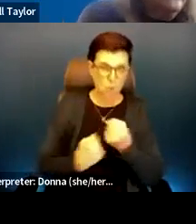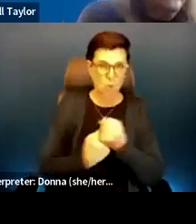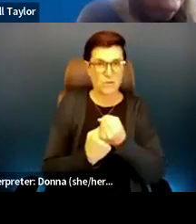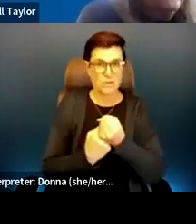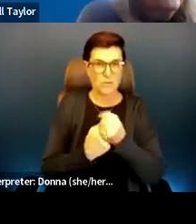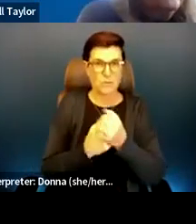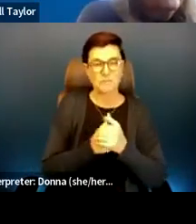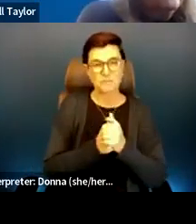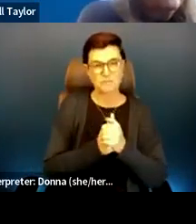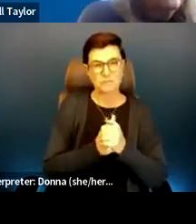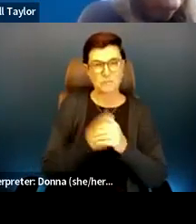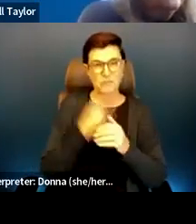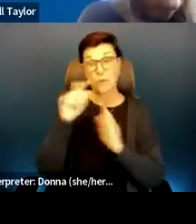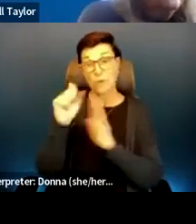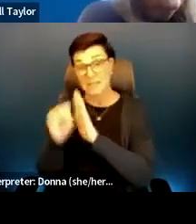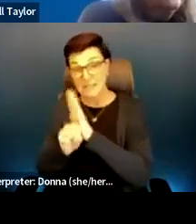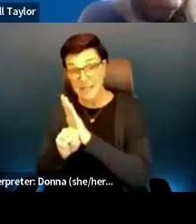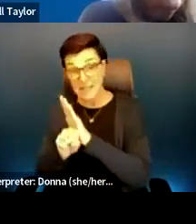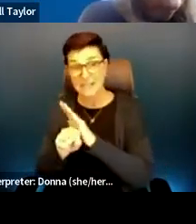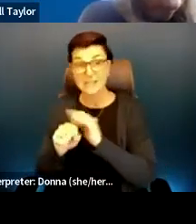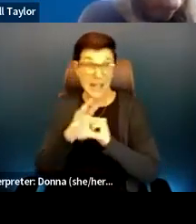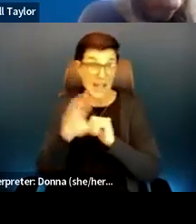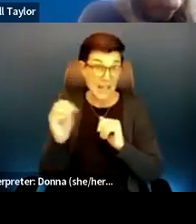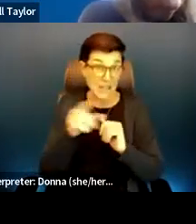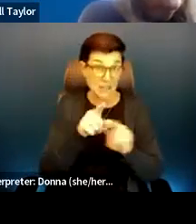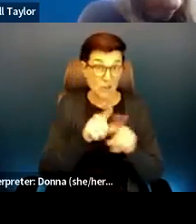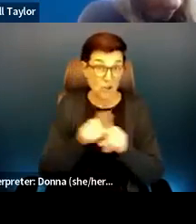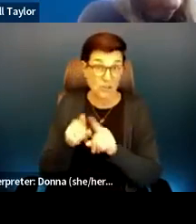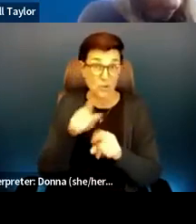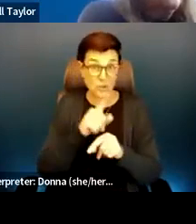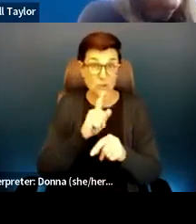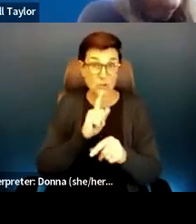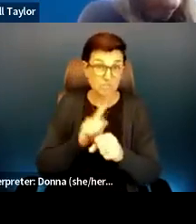and particularly that you are making sure a lot of it is reaching the local level,